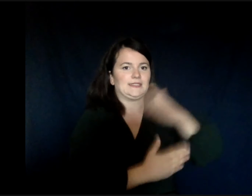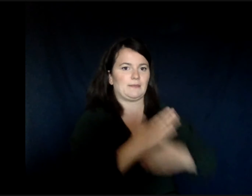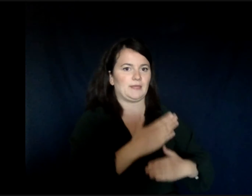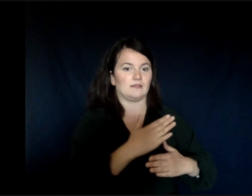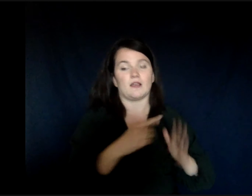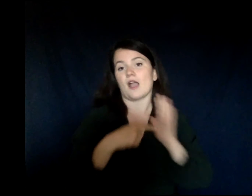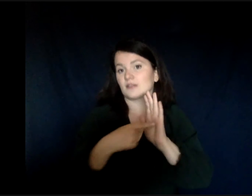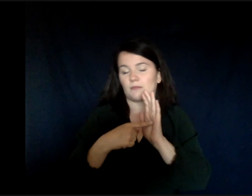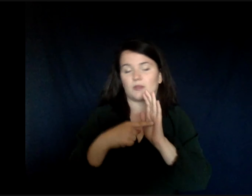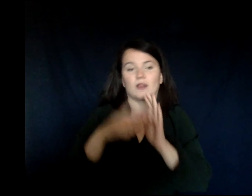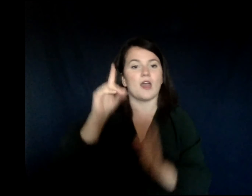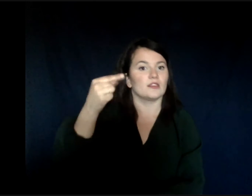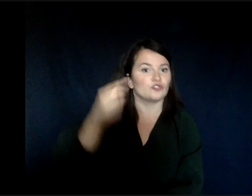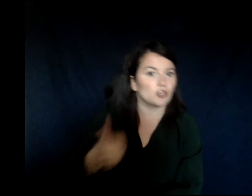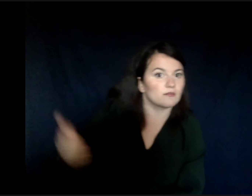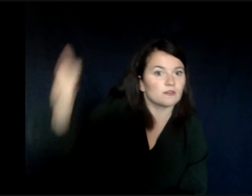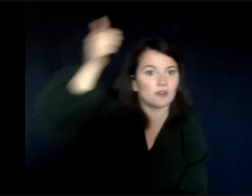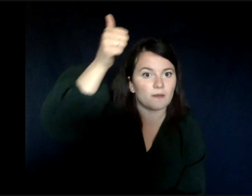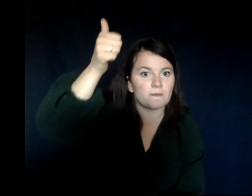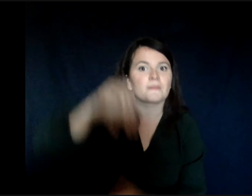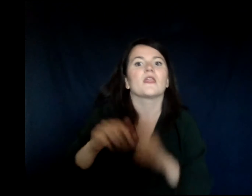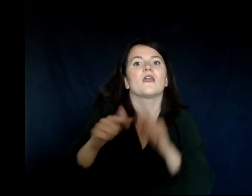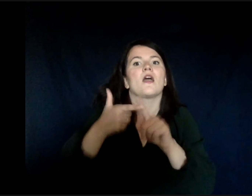and of course the cabinet of the Commissioner Dalli